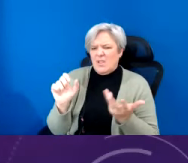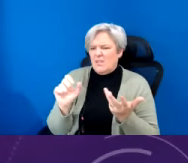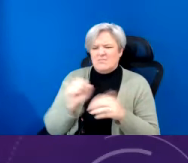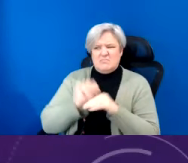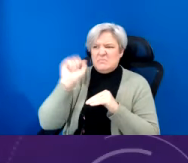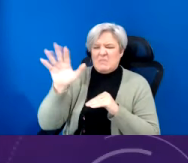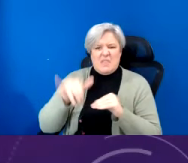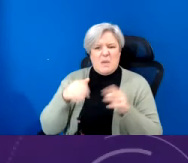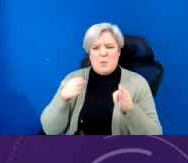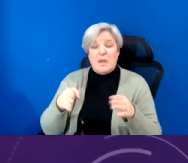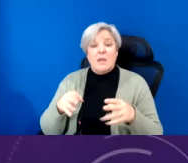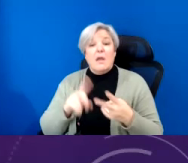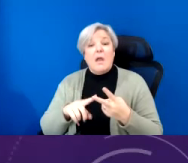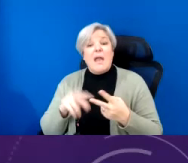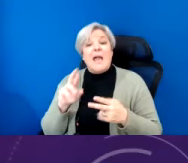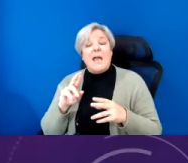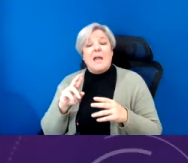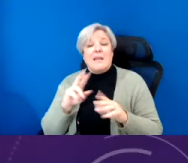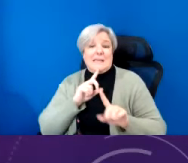And there is also roll call attendance in canvas.